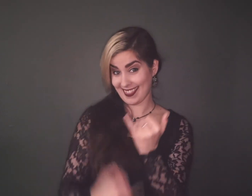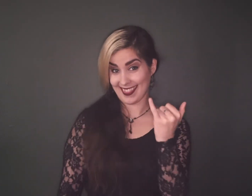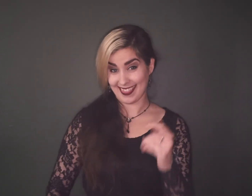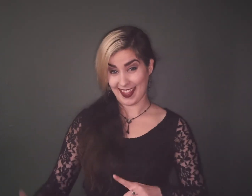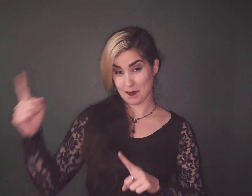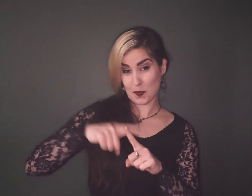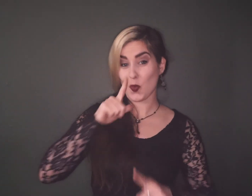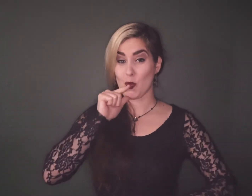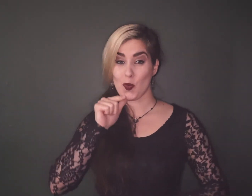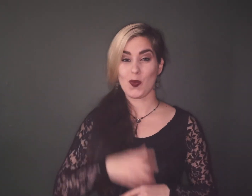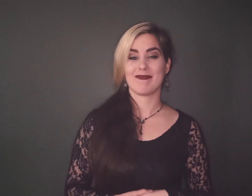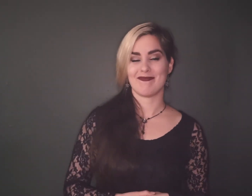And who scored the last point?